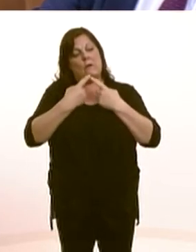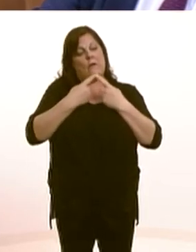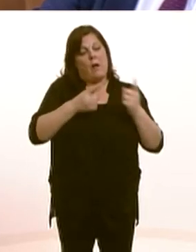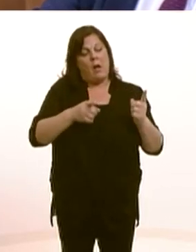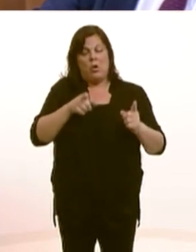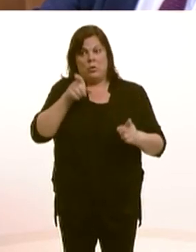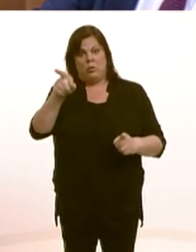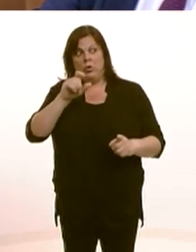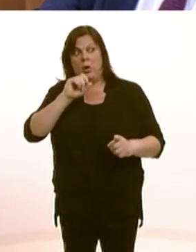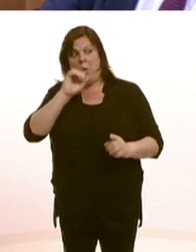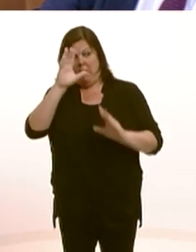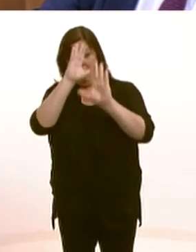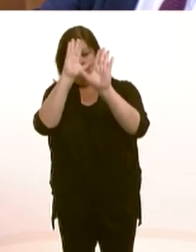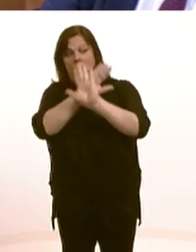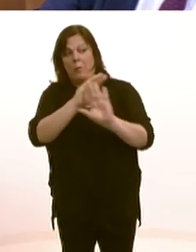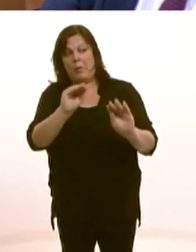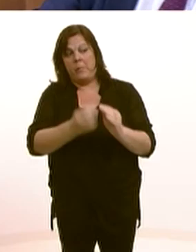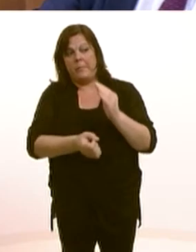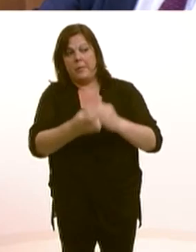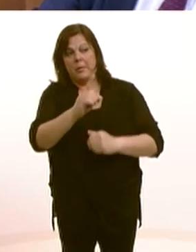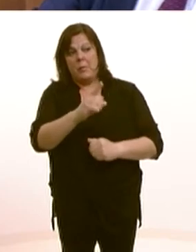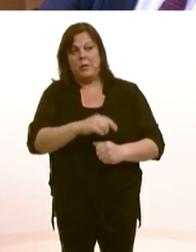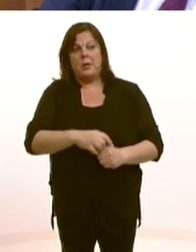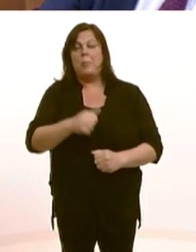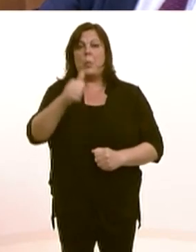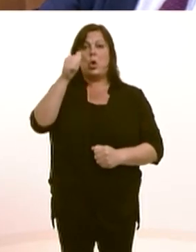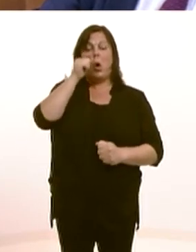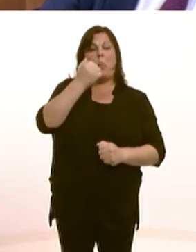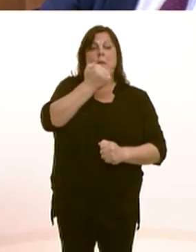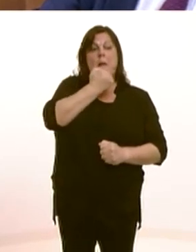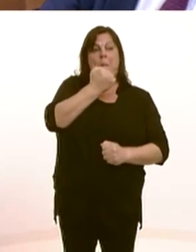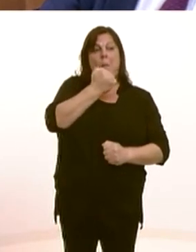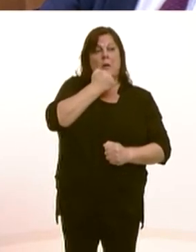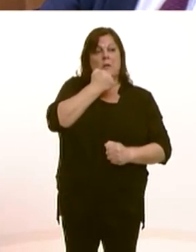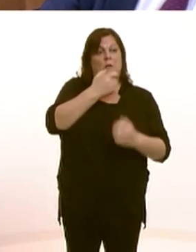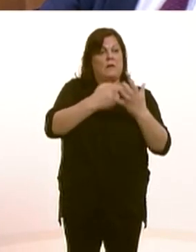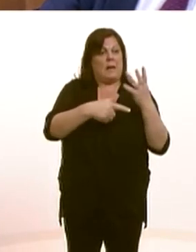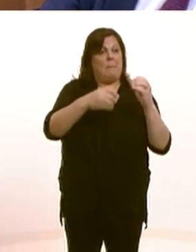But, as I said, the number of breakdowns has gone down. Testing is up.